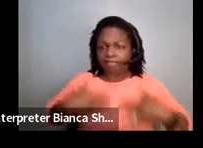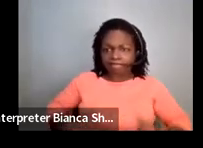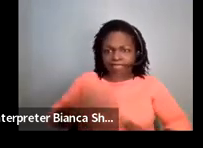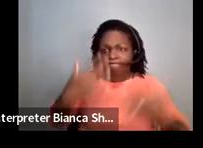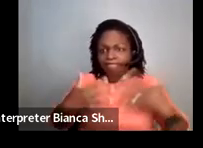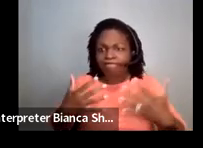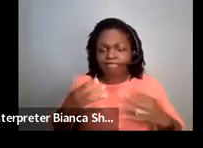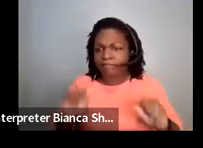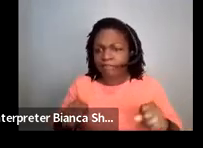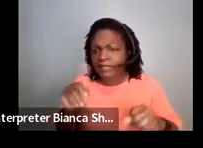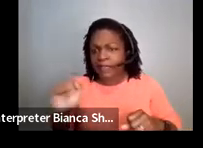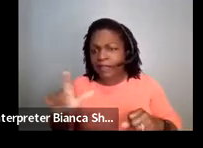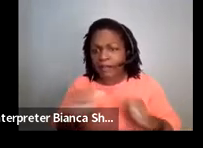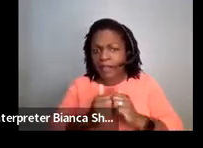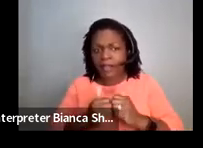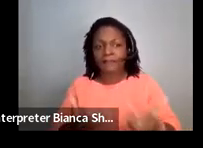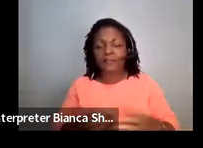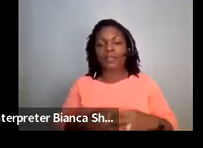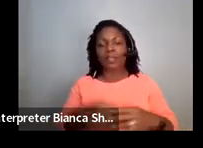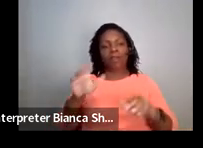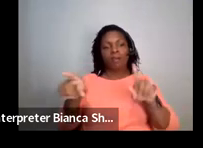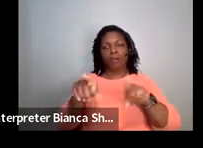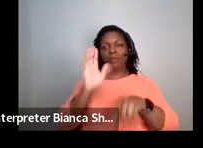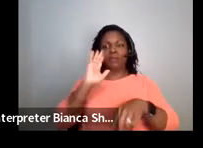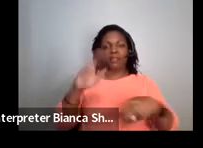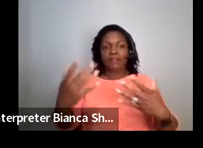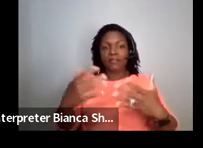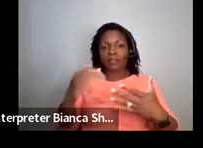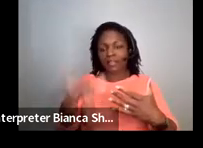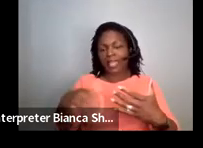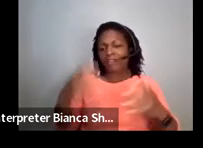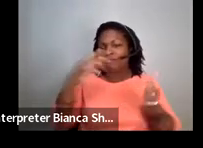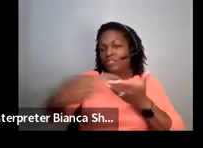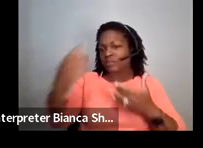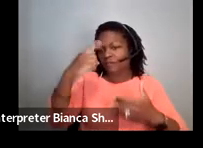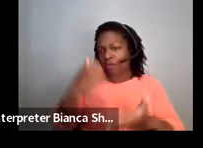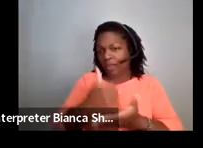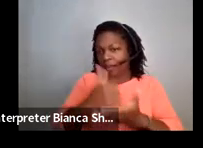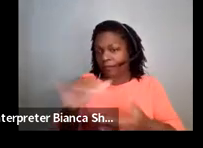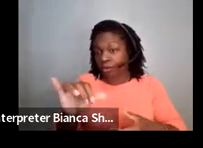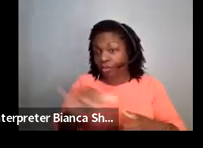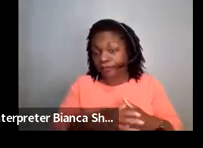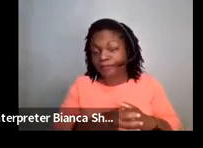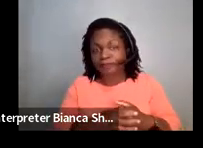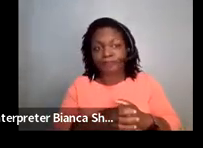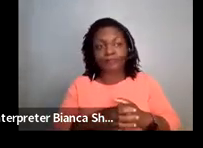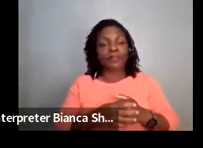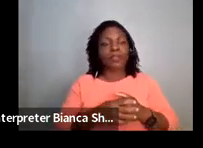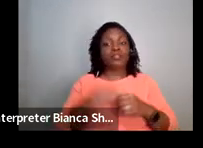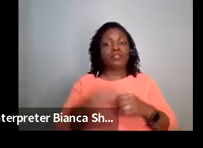Okay, and then i'm gonna offer you Some resources for help So what what do we mean by the importance of brain health?